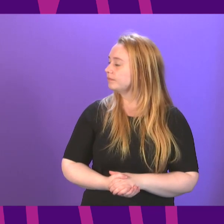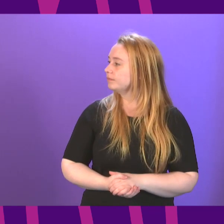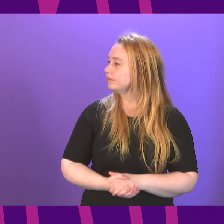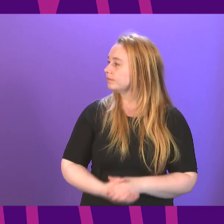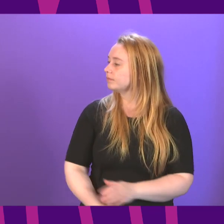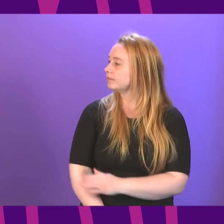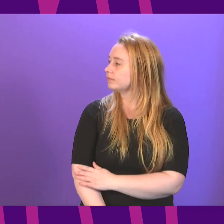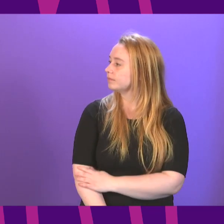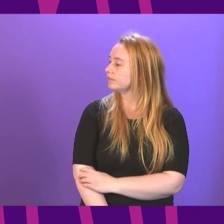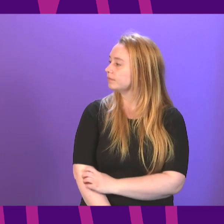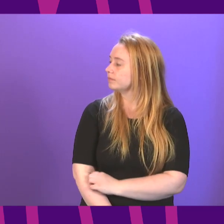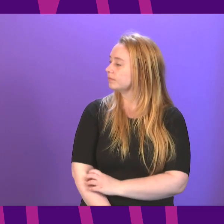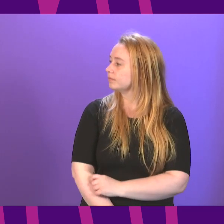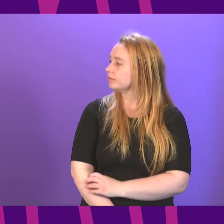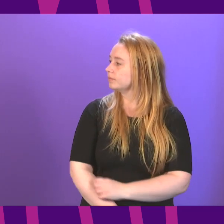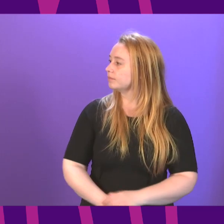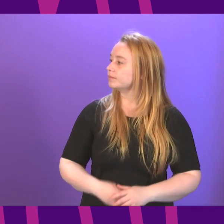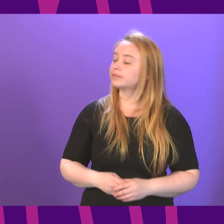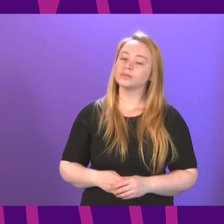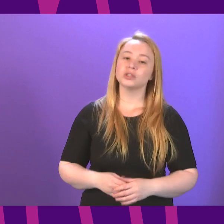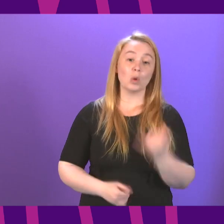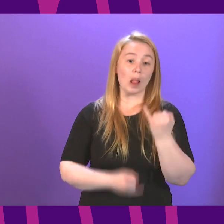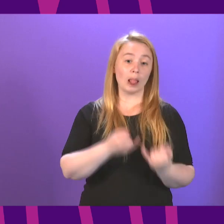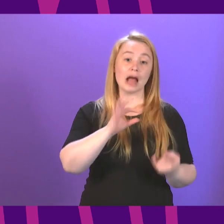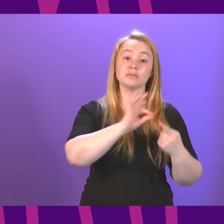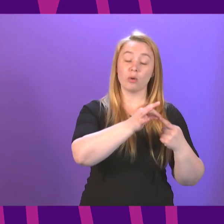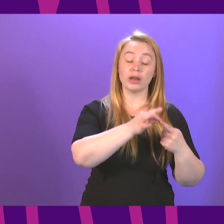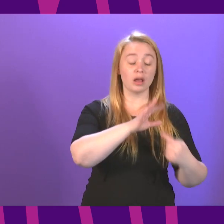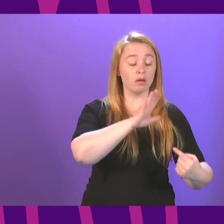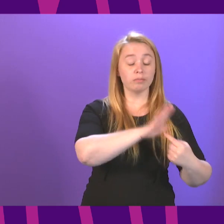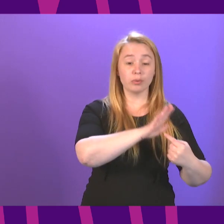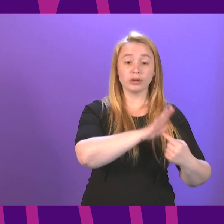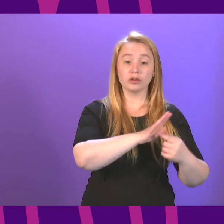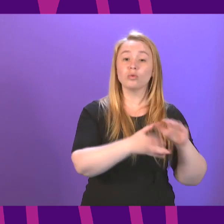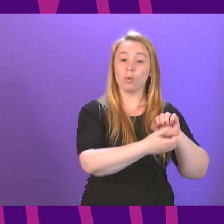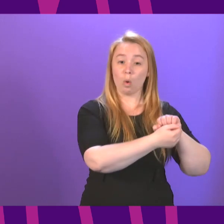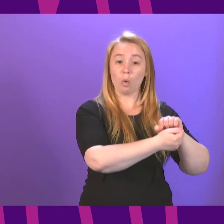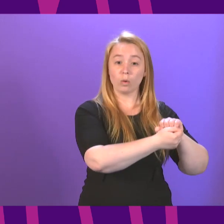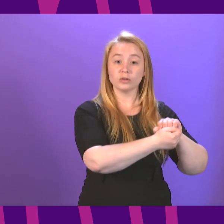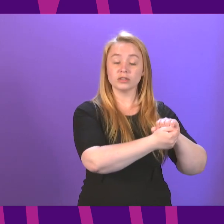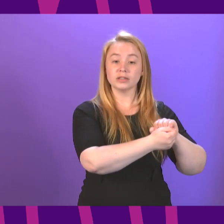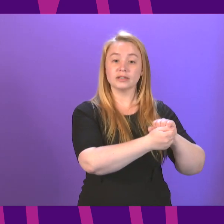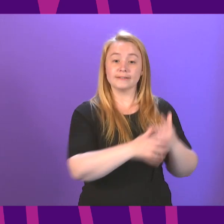final point in a moment, because it is important and I have a particular perspective on it after